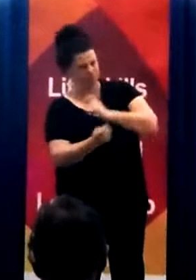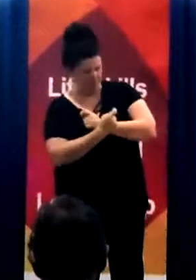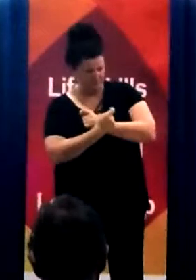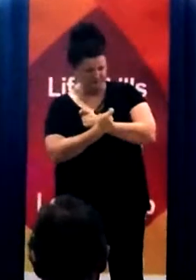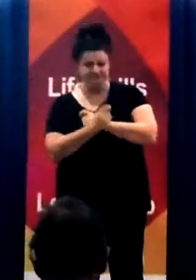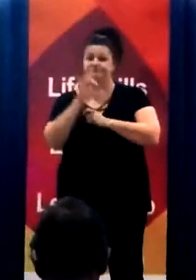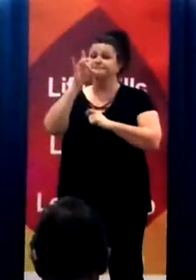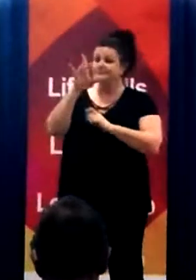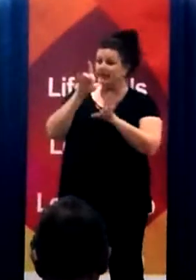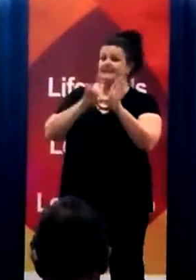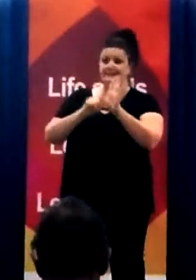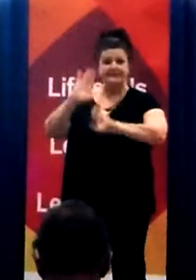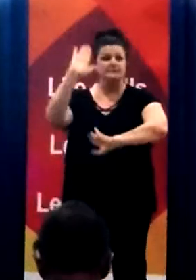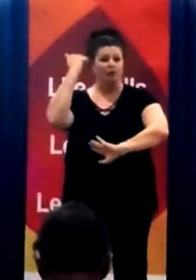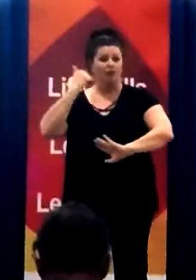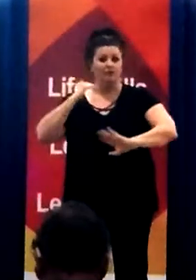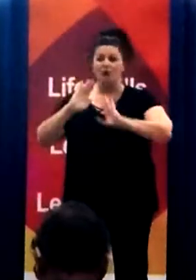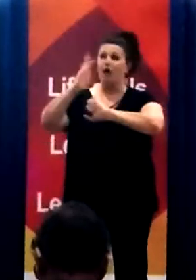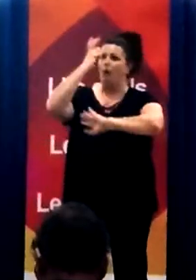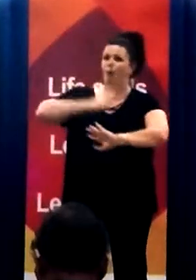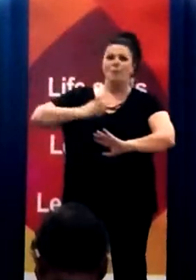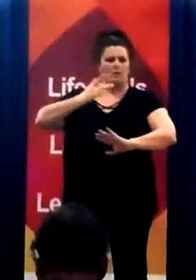Ten years ago, in a previous life, I was Hearing.